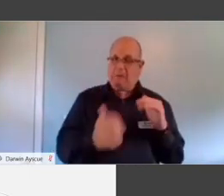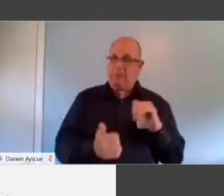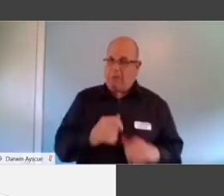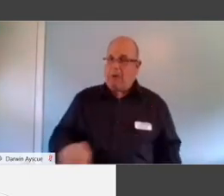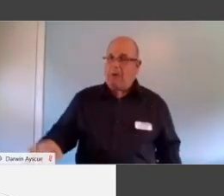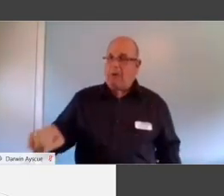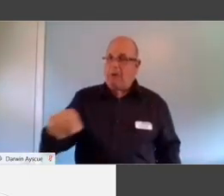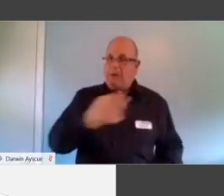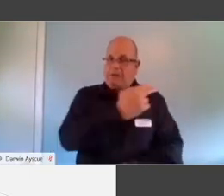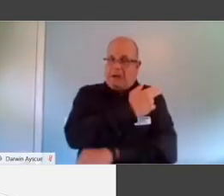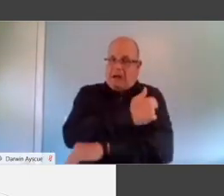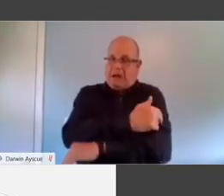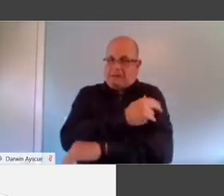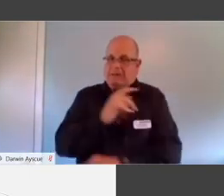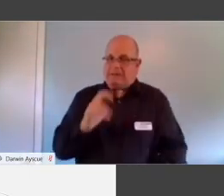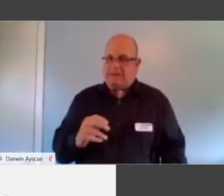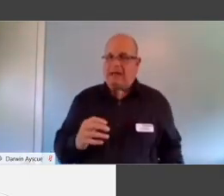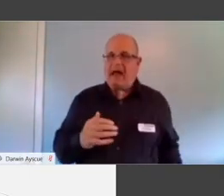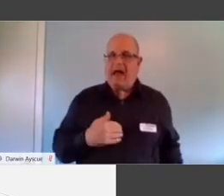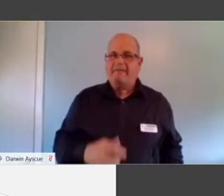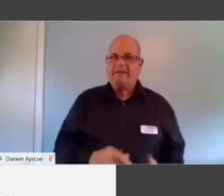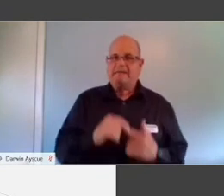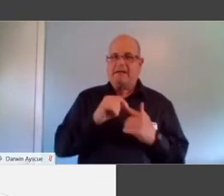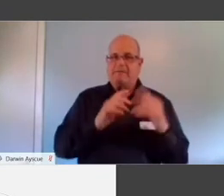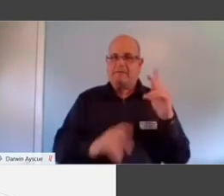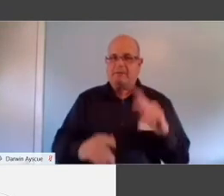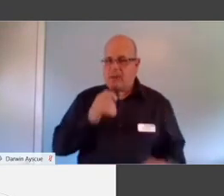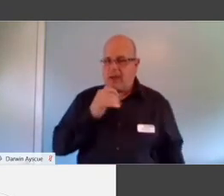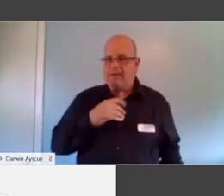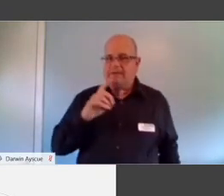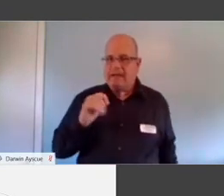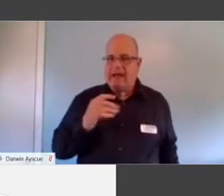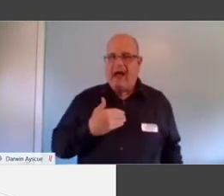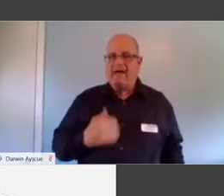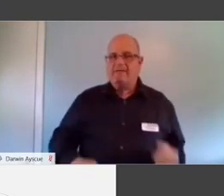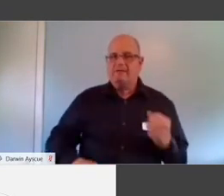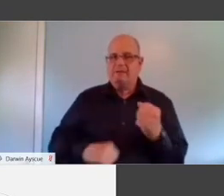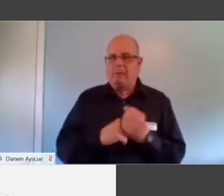do have an exception for persons with disabilities to have a support person with them.